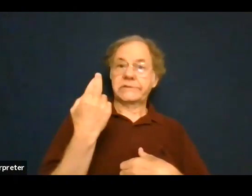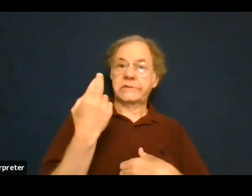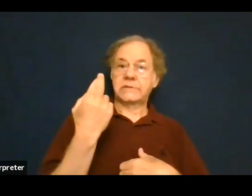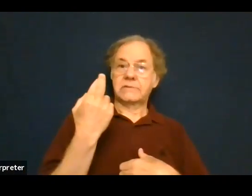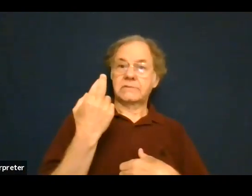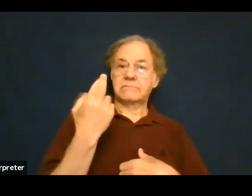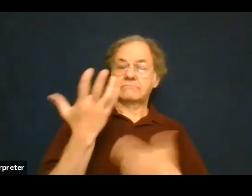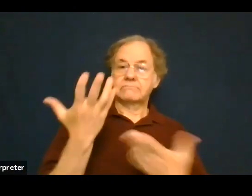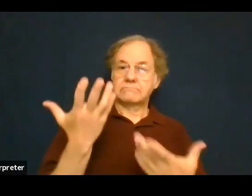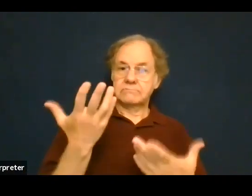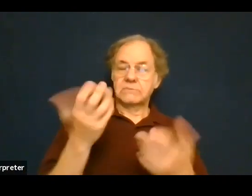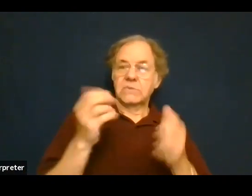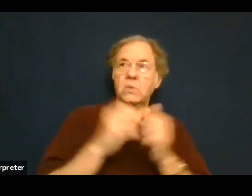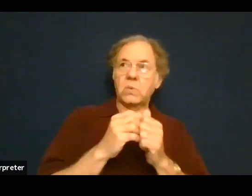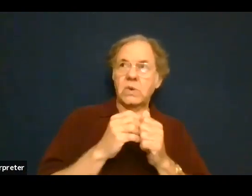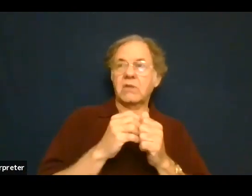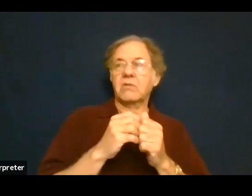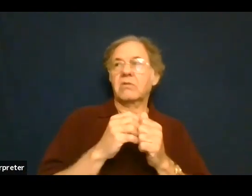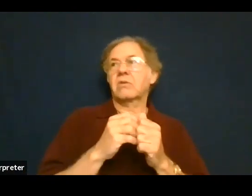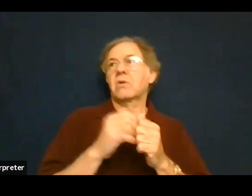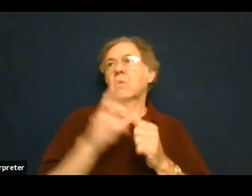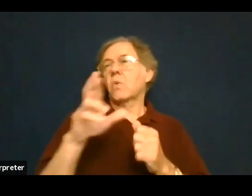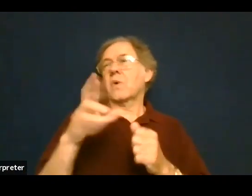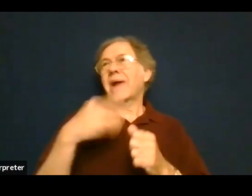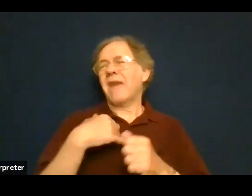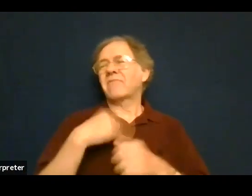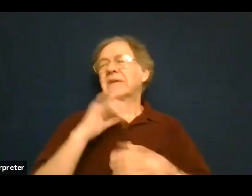or having severe illness from COVID-19.